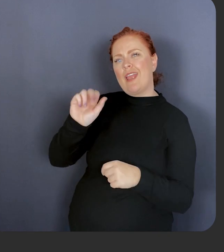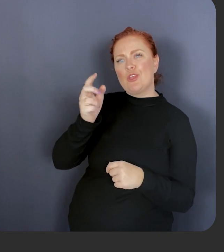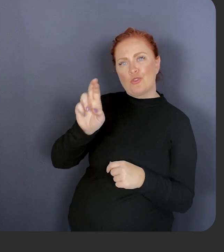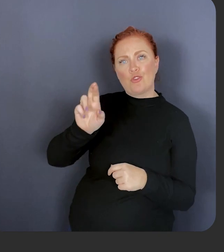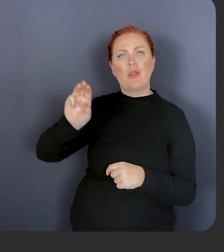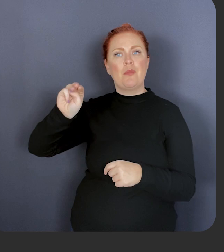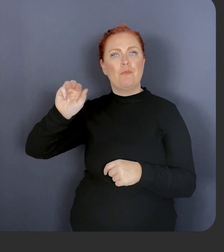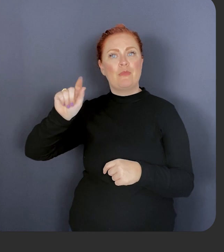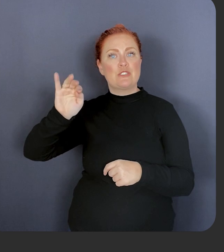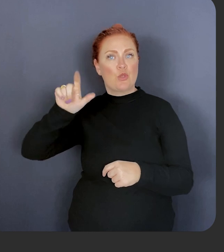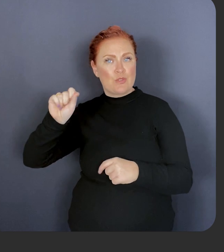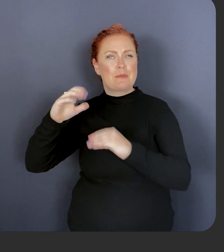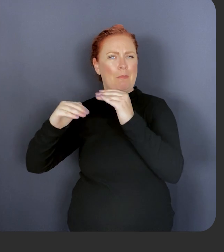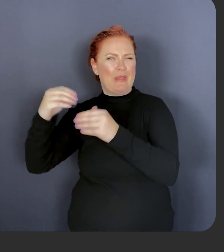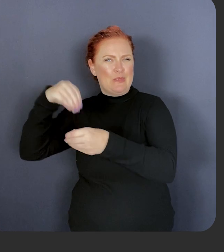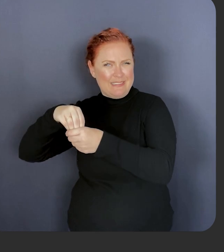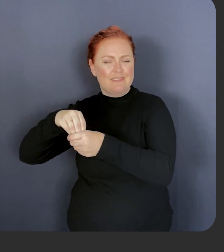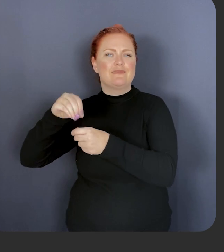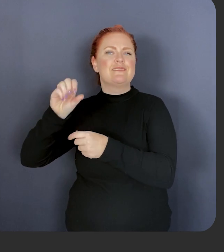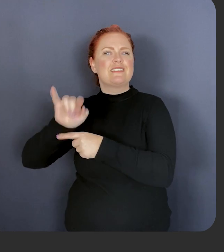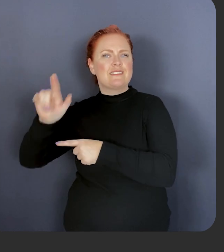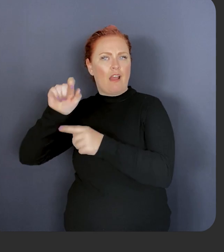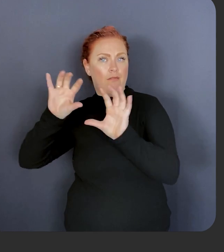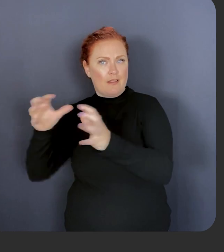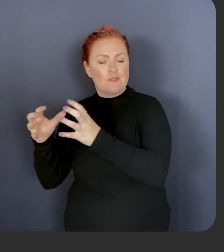built-in styling classes, to apply some styling